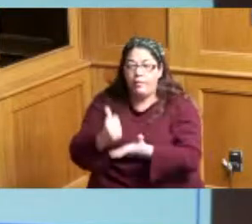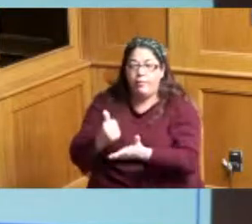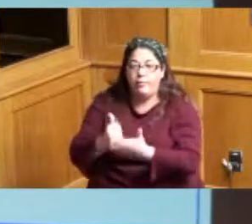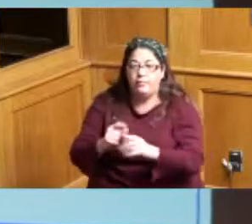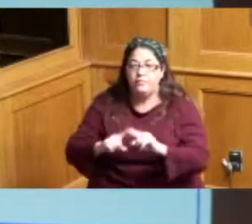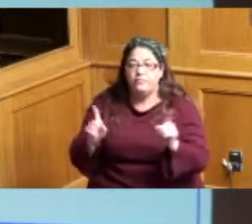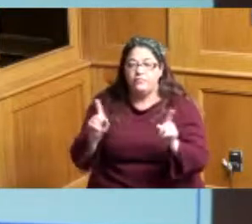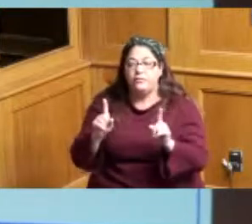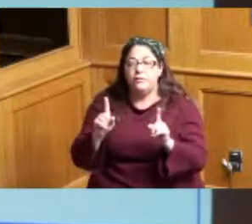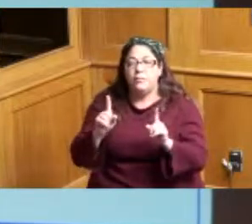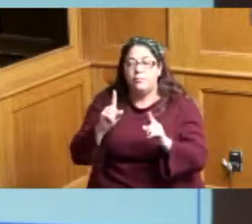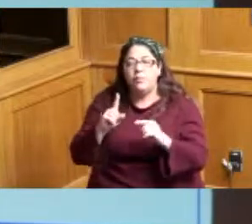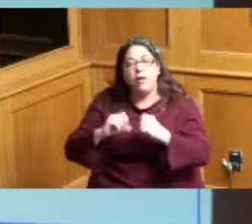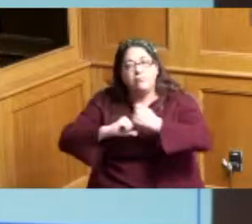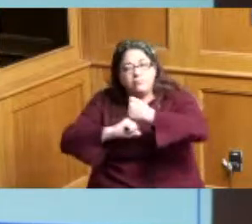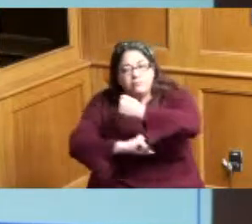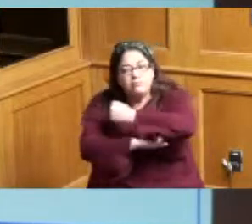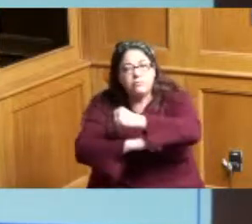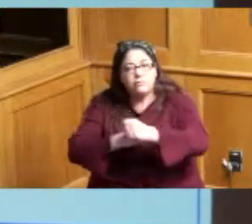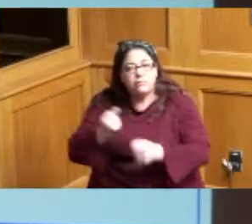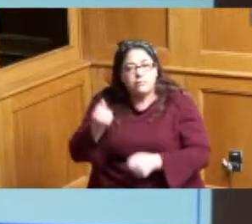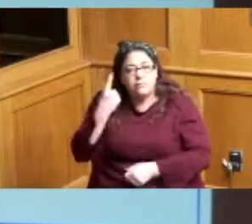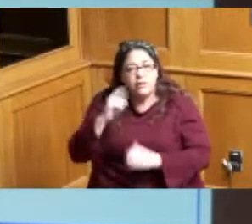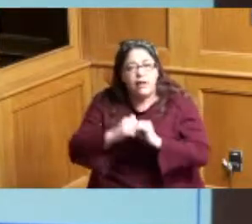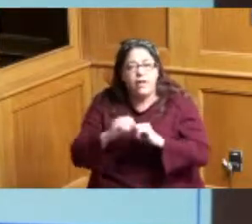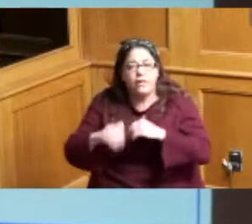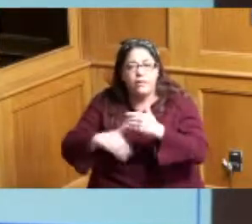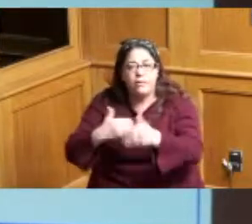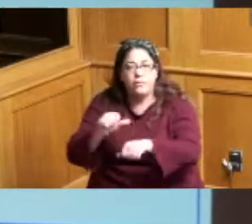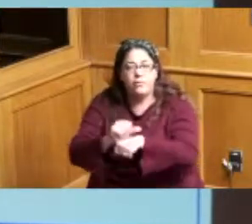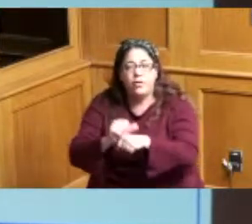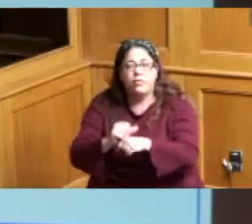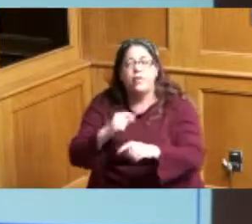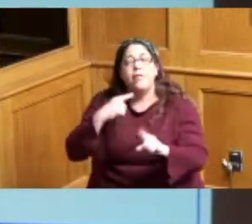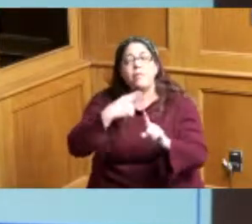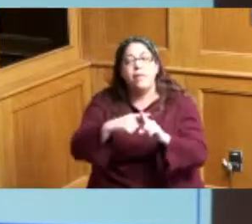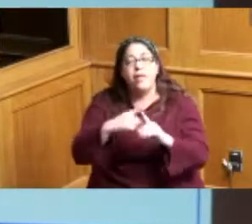for a defensible rate structure and also we look at equity is the rate structure that we